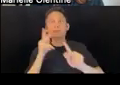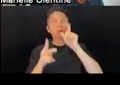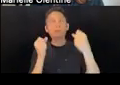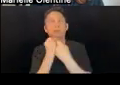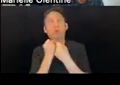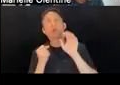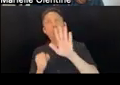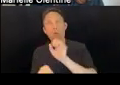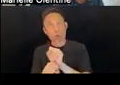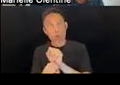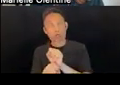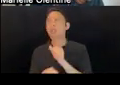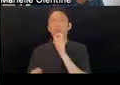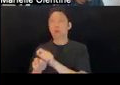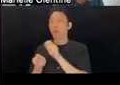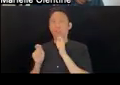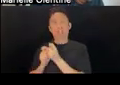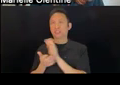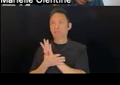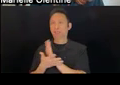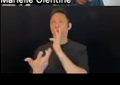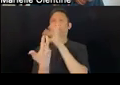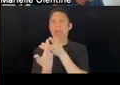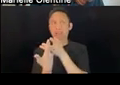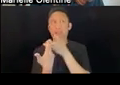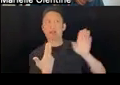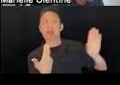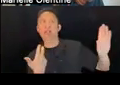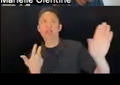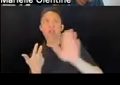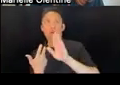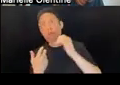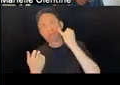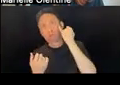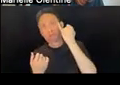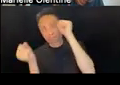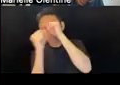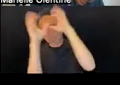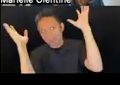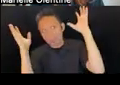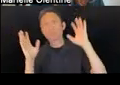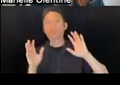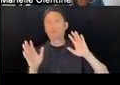isn't necessarily going to be very useful for you to learn the landscape of who's actually making the decisions behind your film.